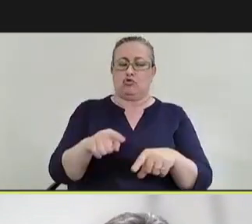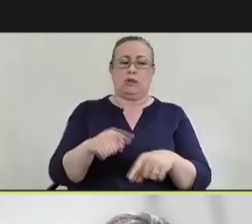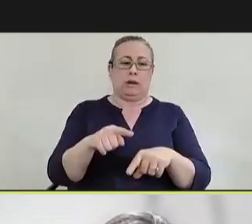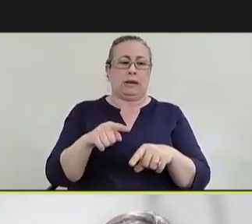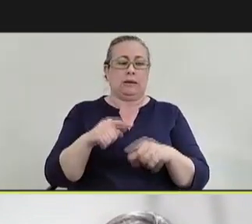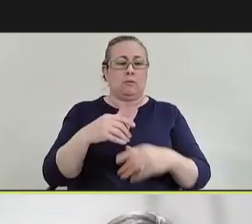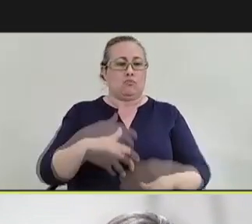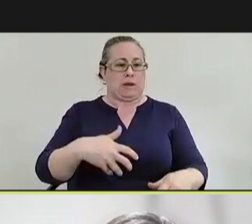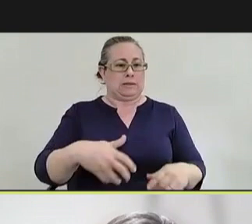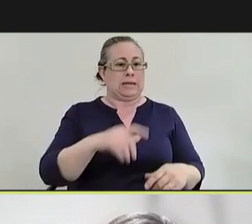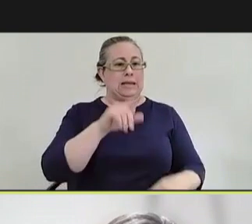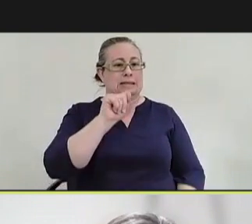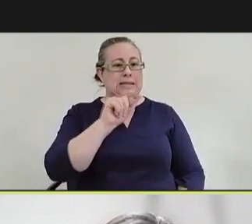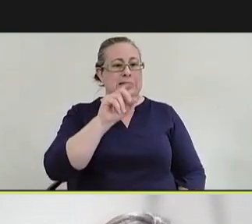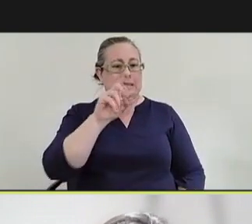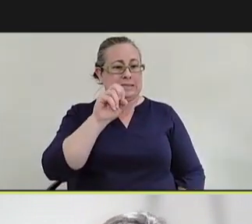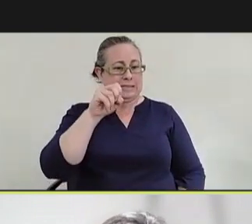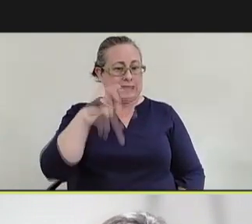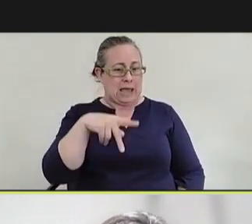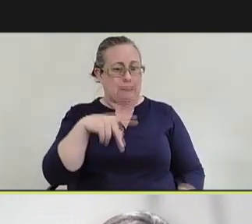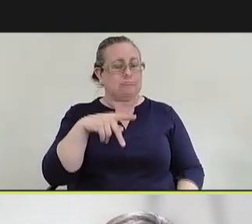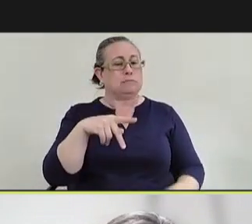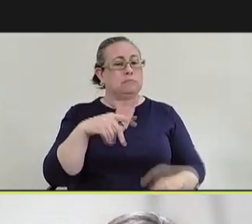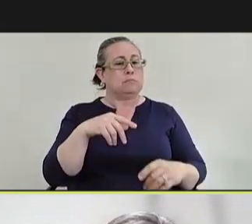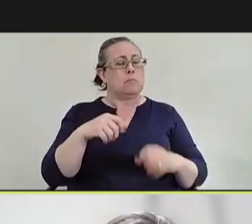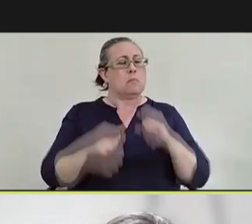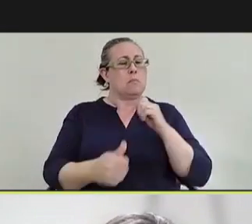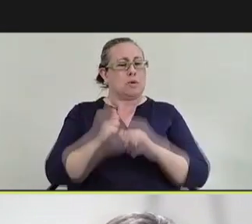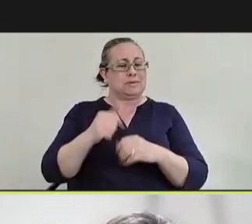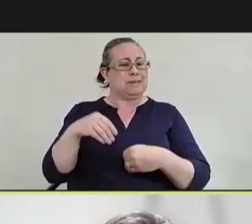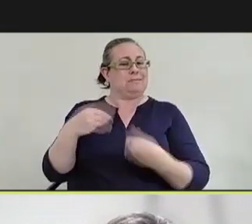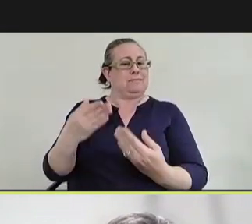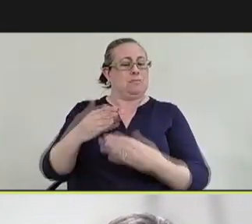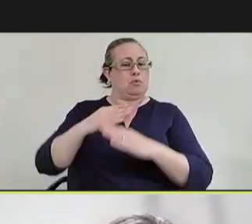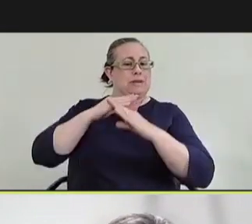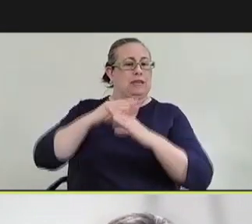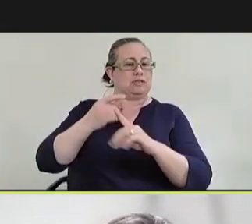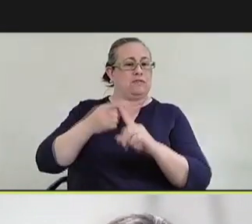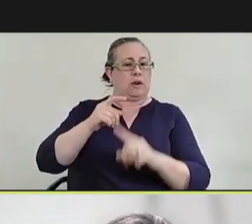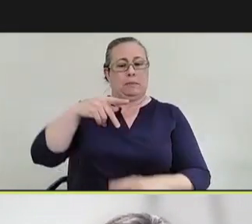which is mainly focused at given protection against pertussis, has a window of time,